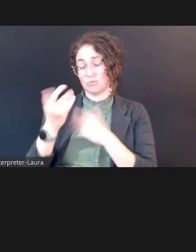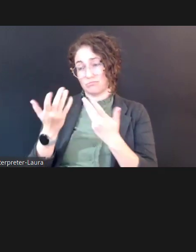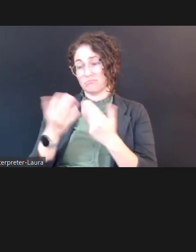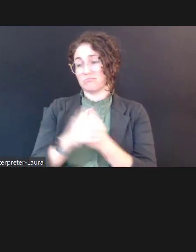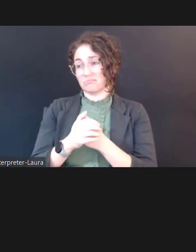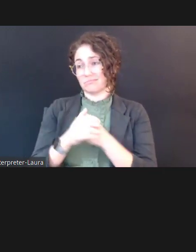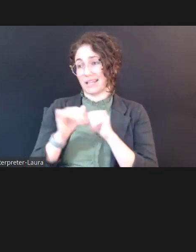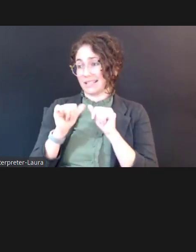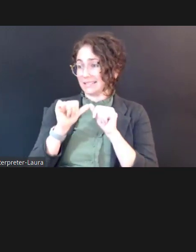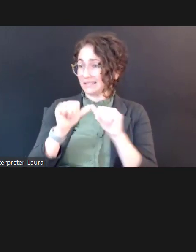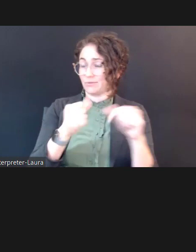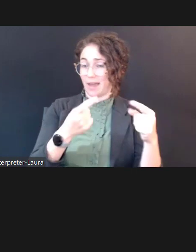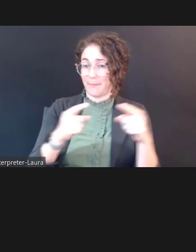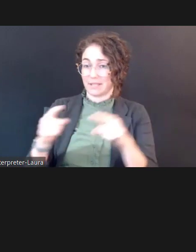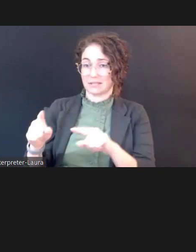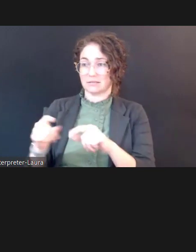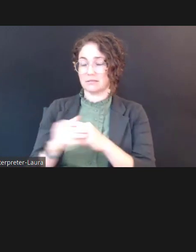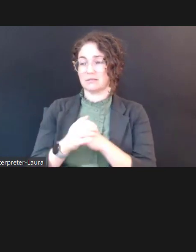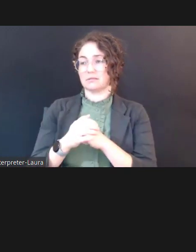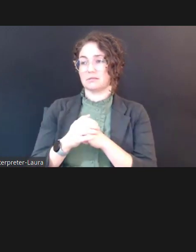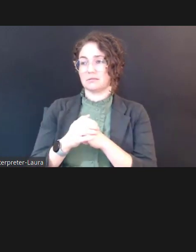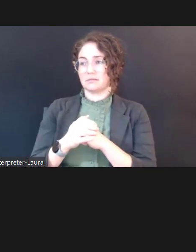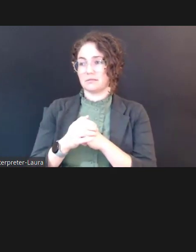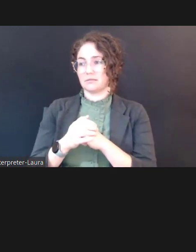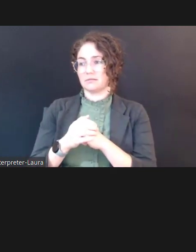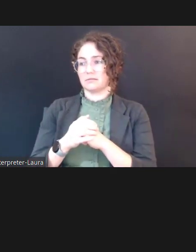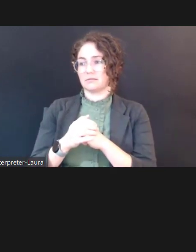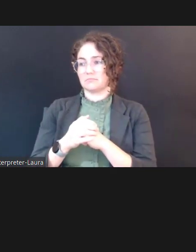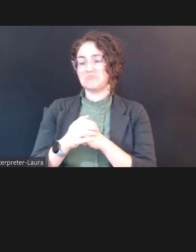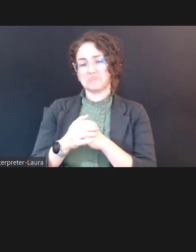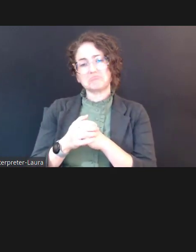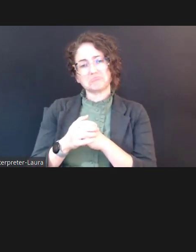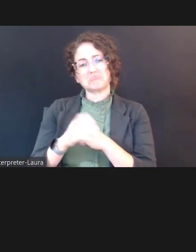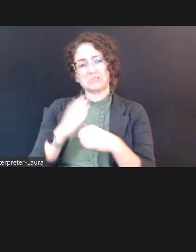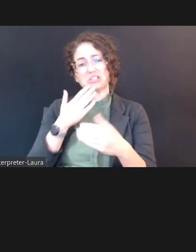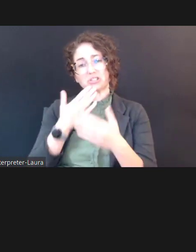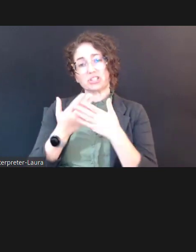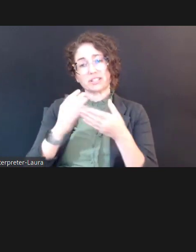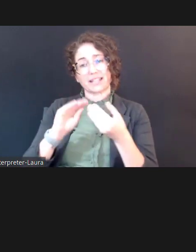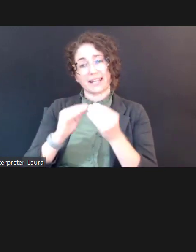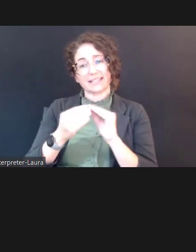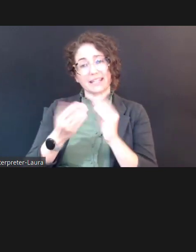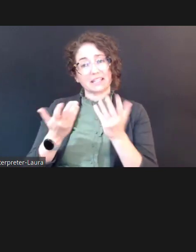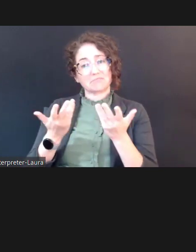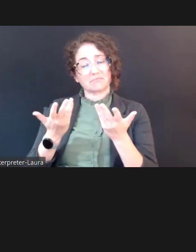So, that's a good statistic and it is on our website in a handout as